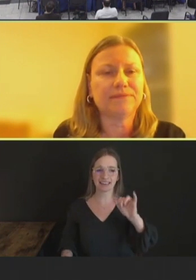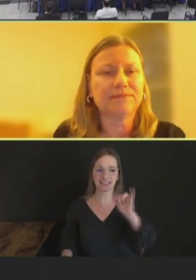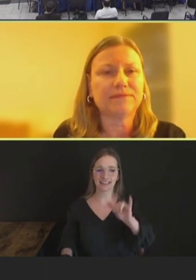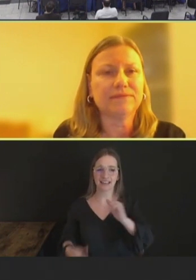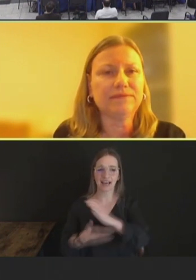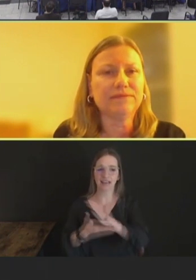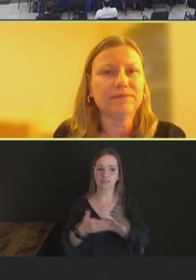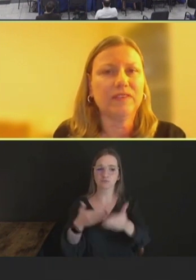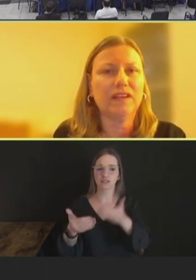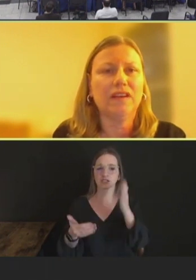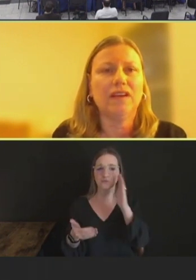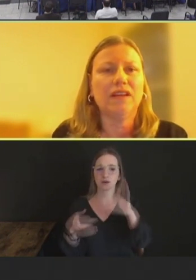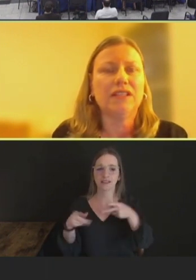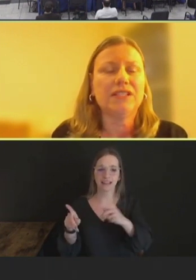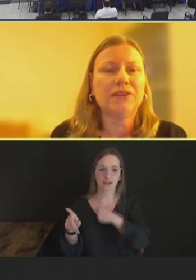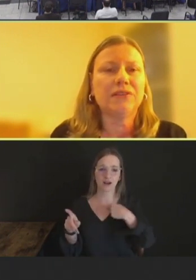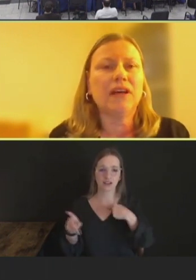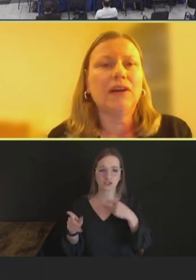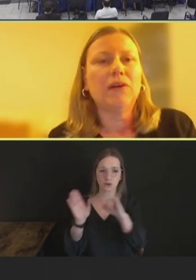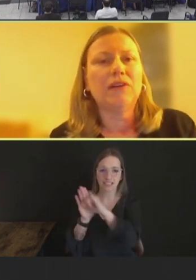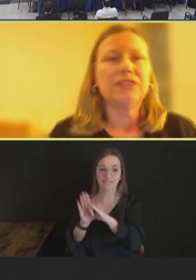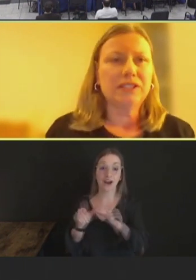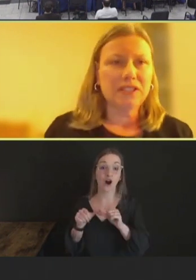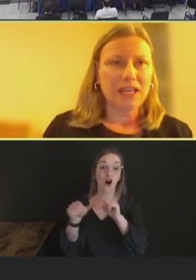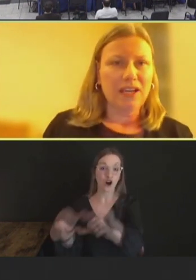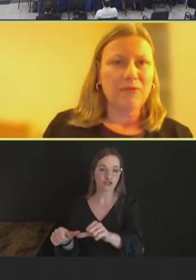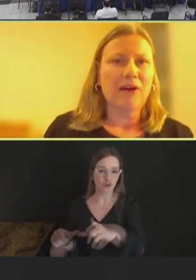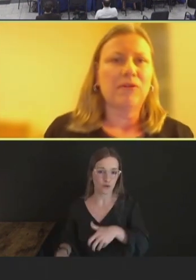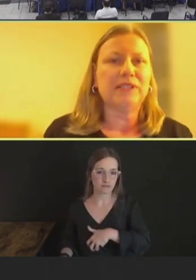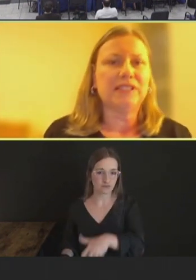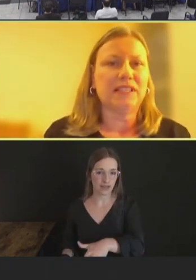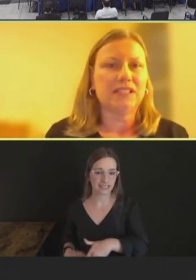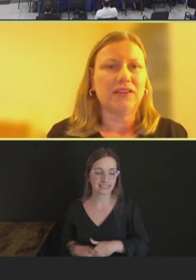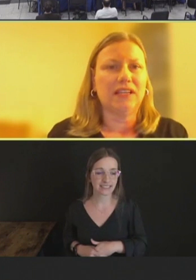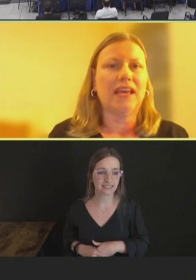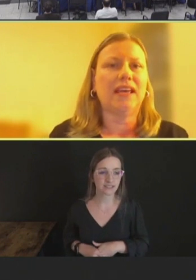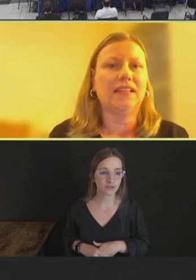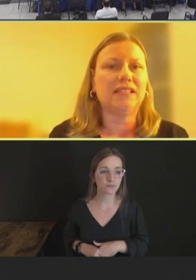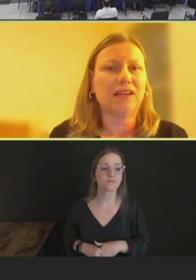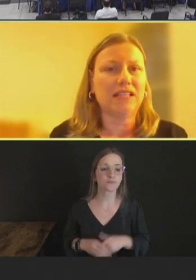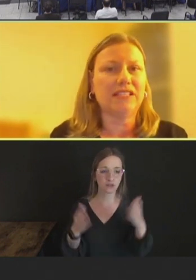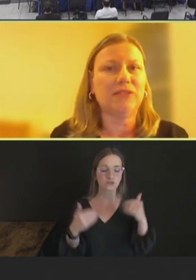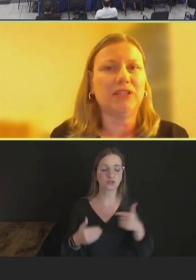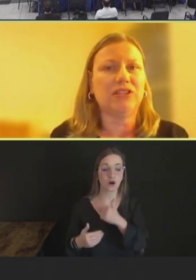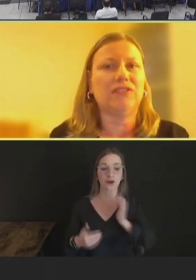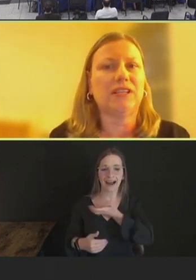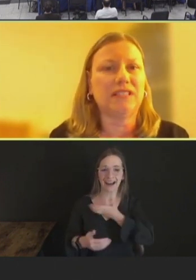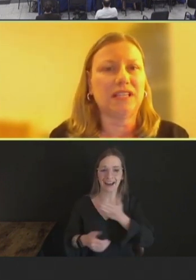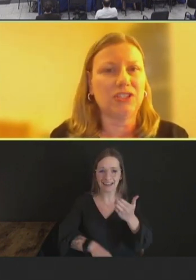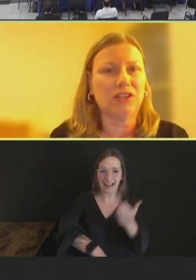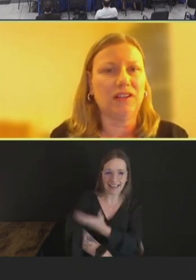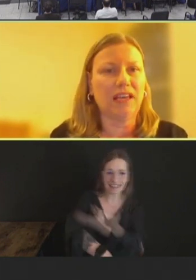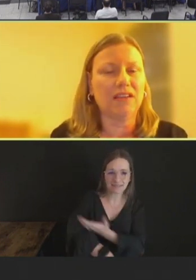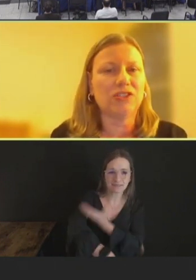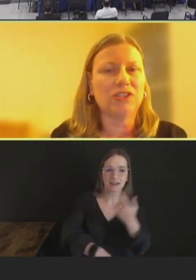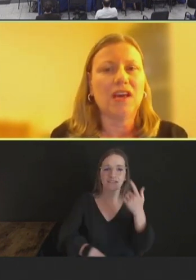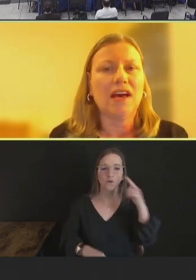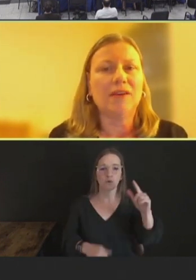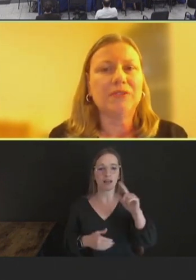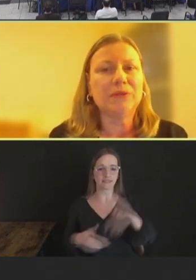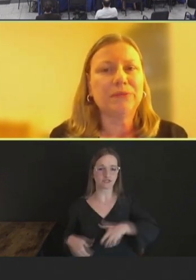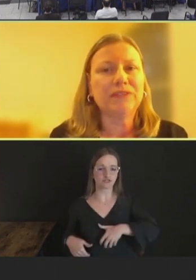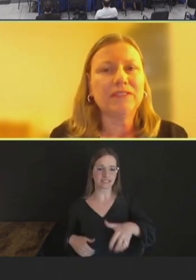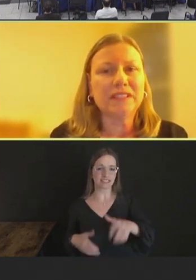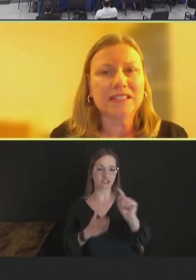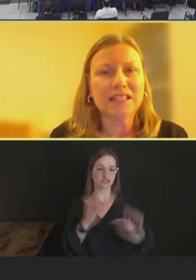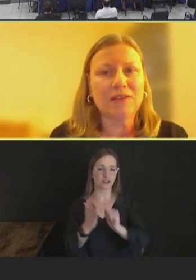So just thinking about what we did to enhance our estimation of gestational age so previously